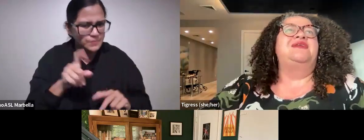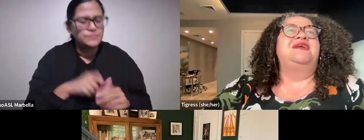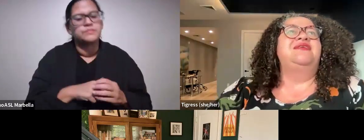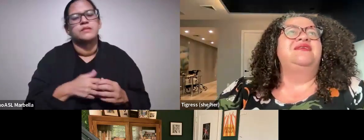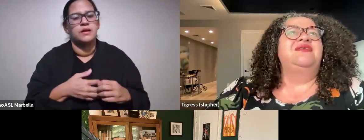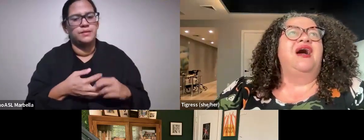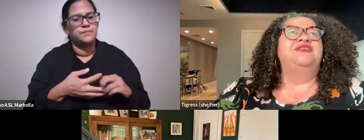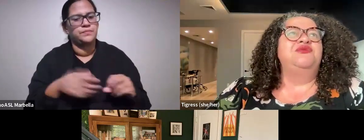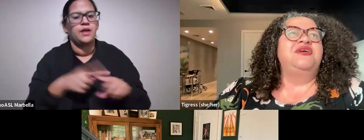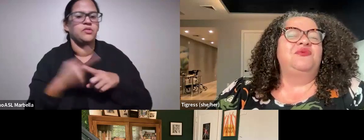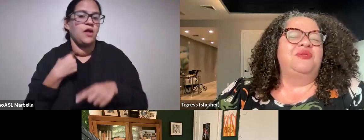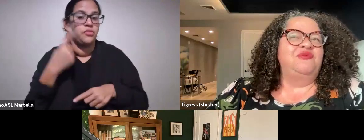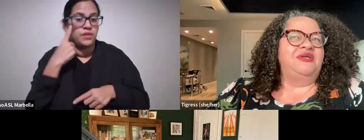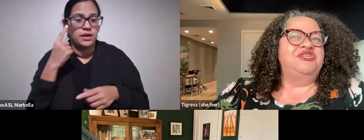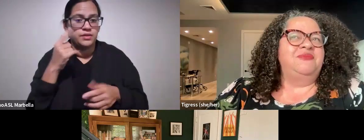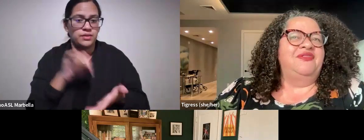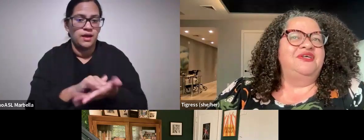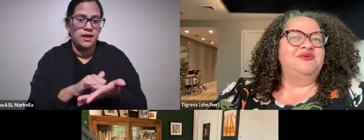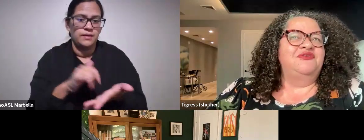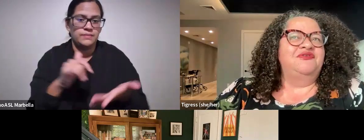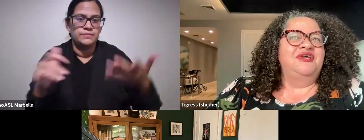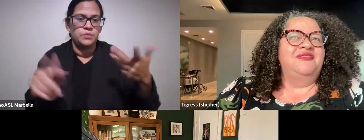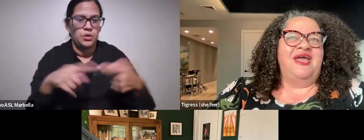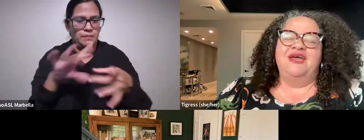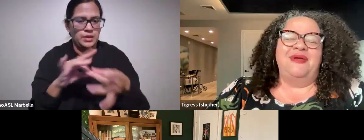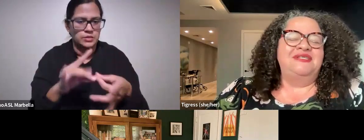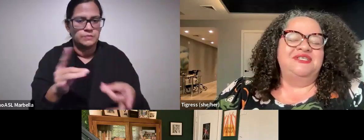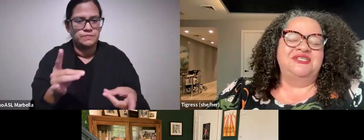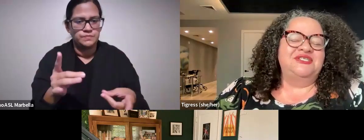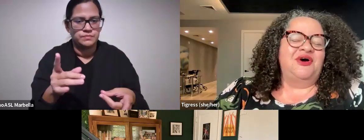And then I do think the one that you mentioned about the A decision is just